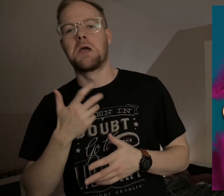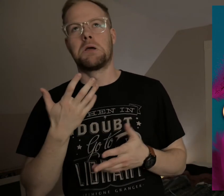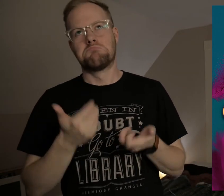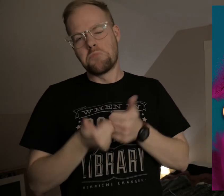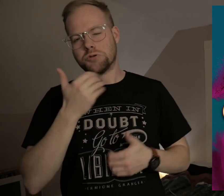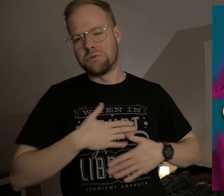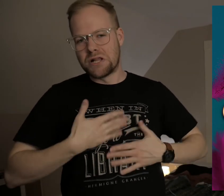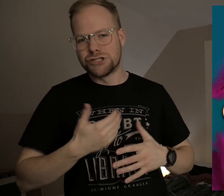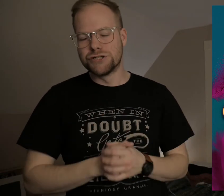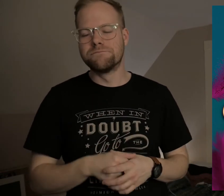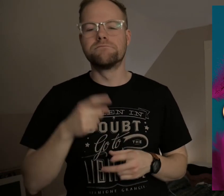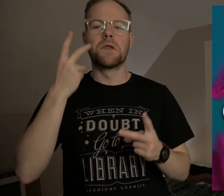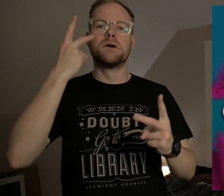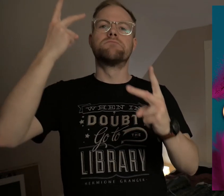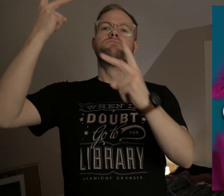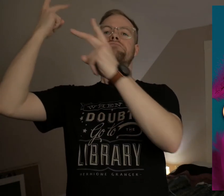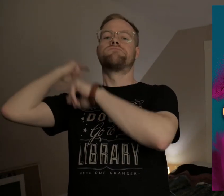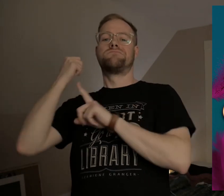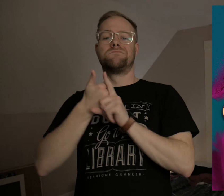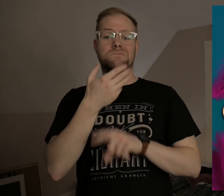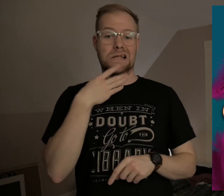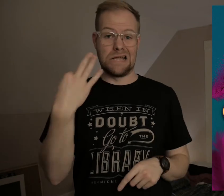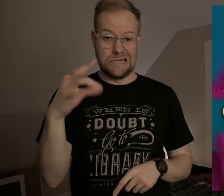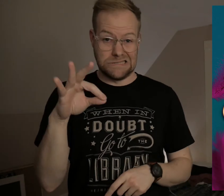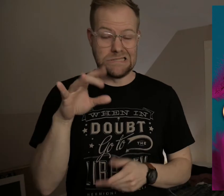but mostly pleasure. She goes back to when she was 19,